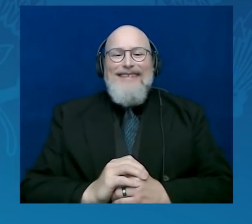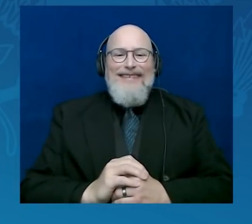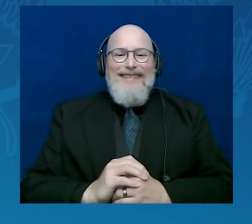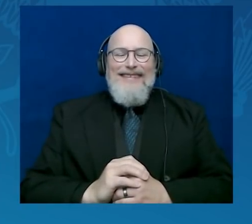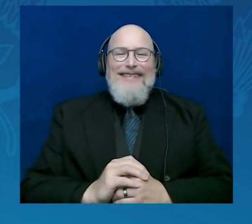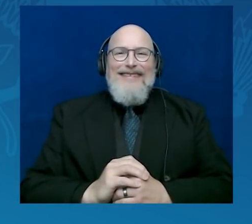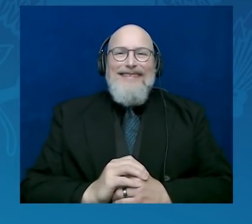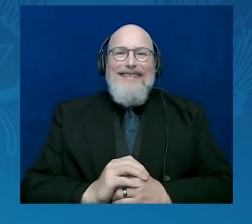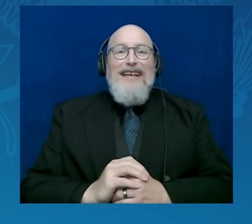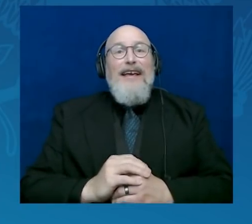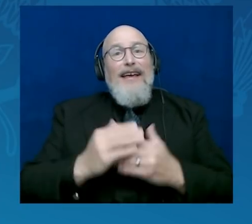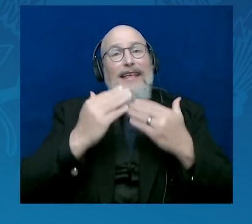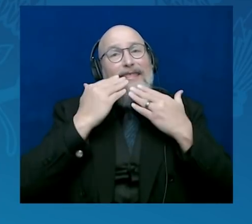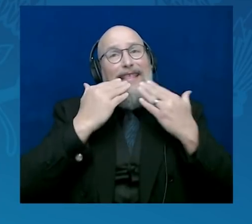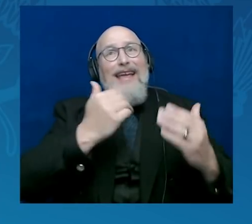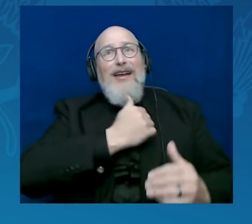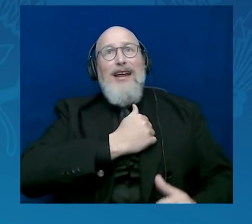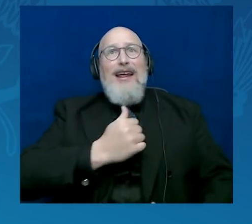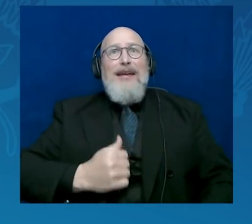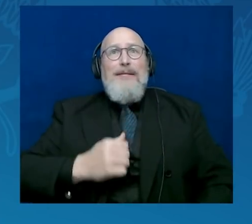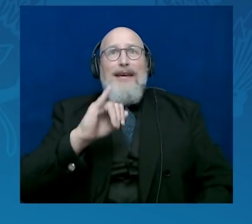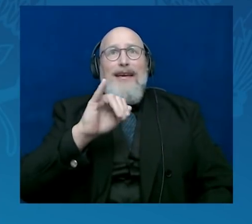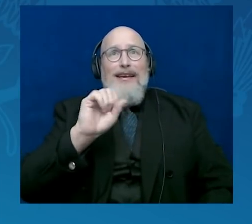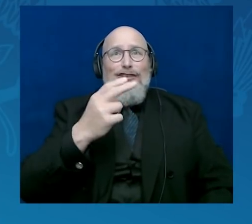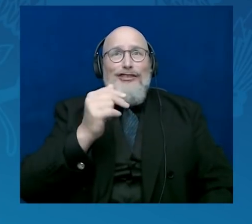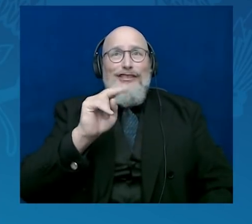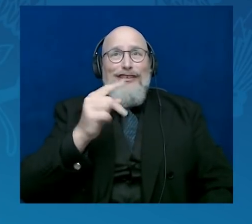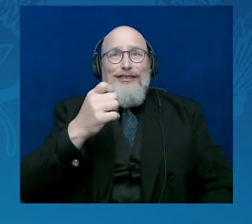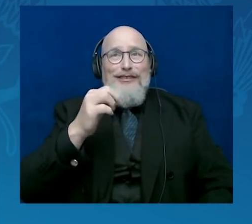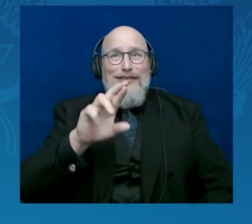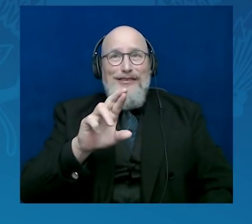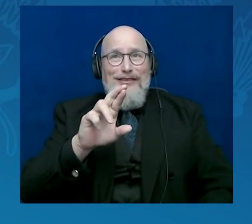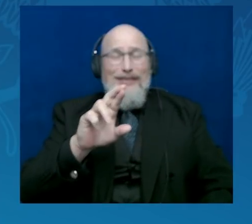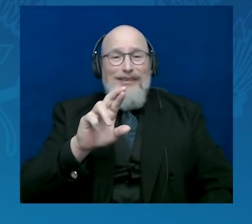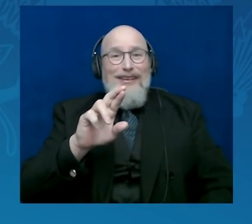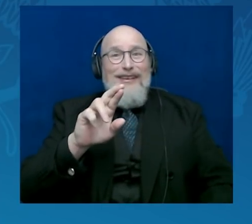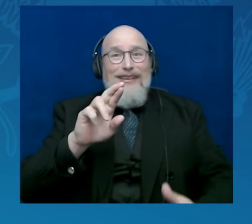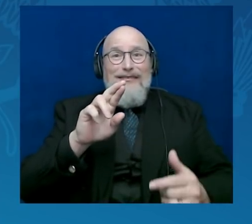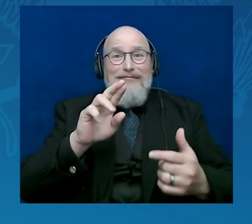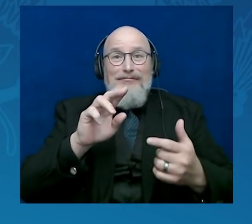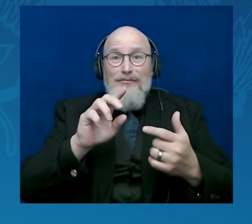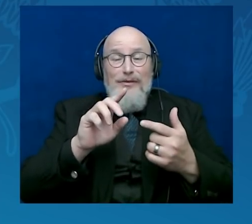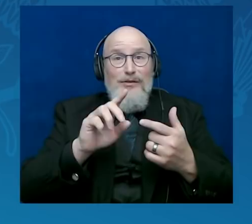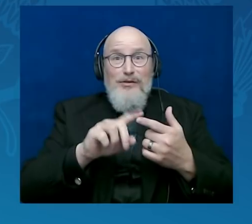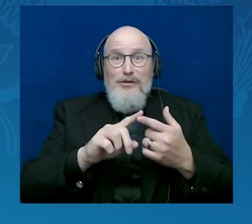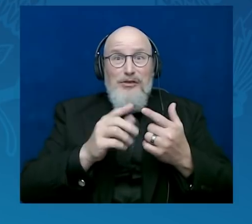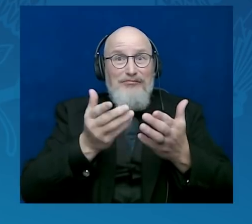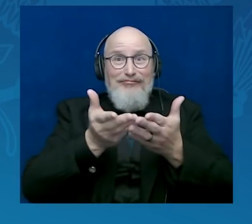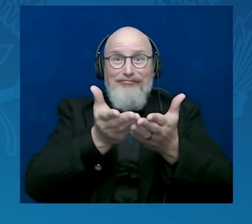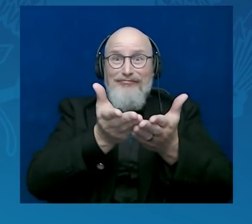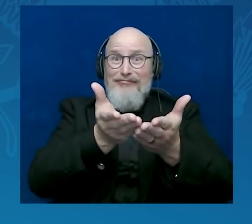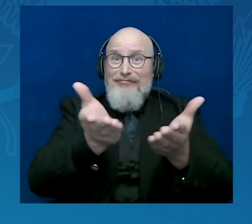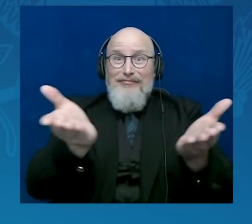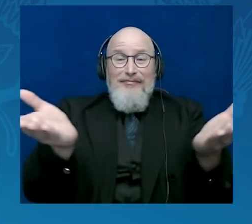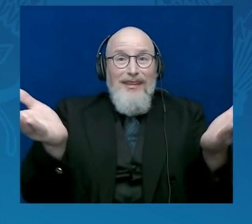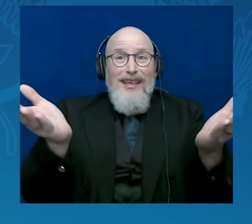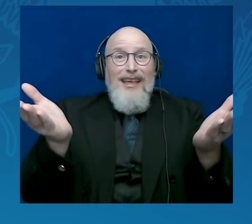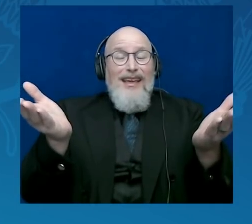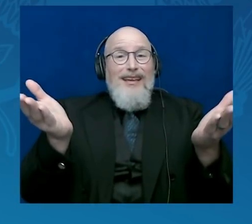Thank you, Ambassador Ischinger. And to all of the very extraordinary leaders who are here today,